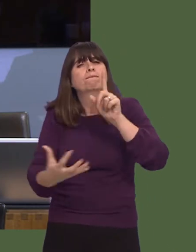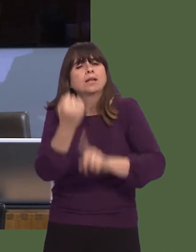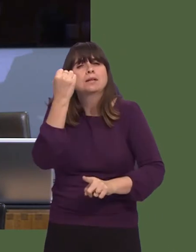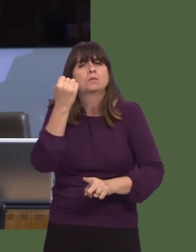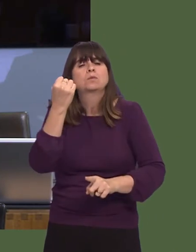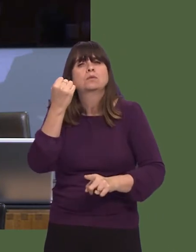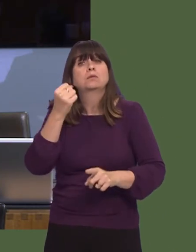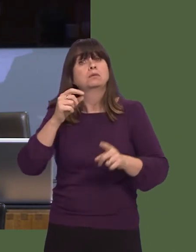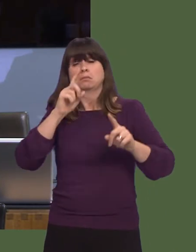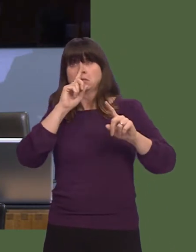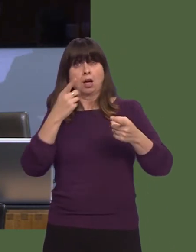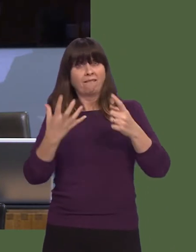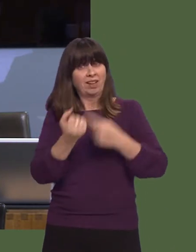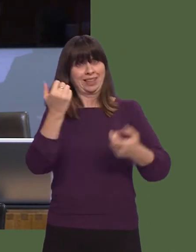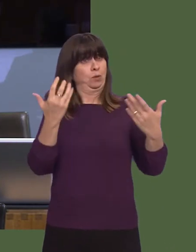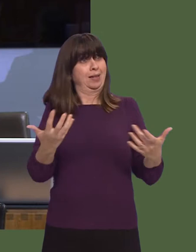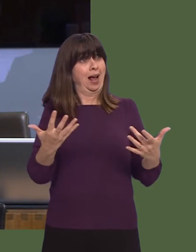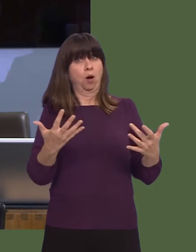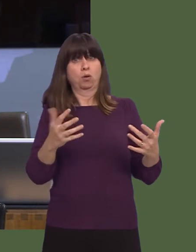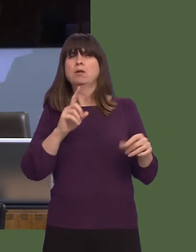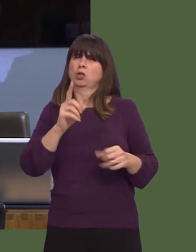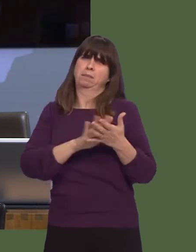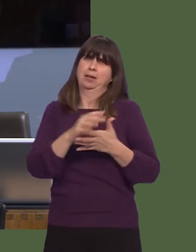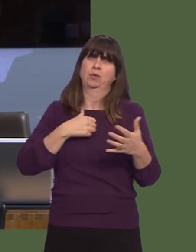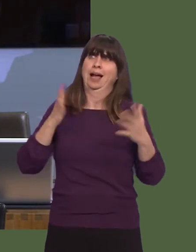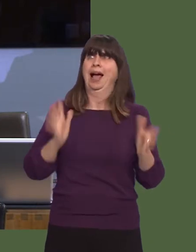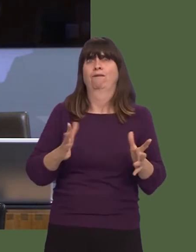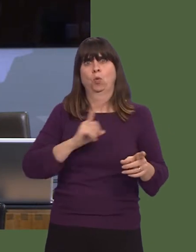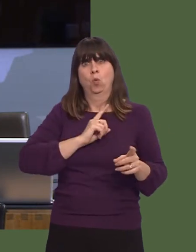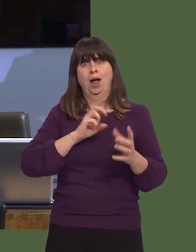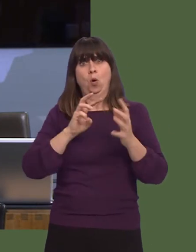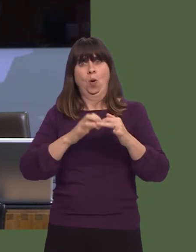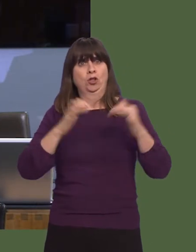of it in this particular institution, then what on earth is the point of this institution?